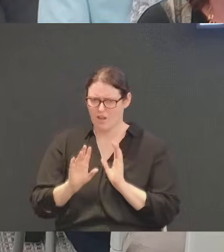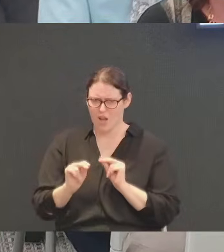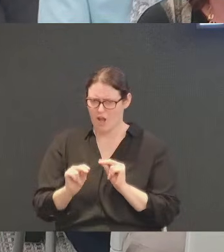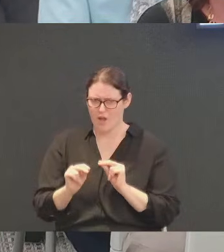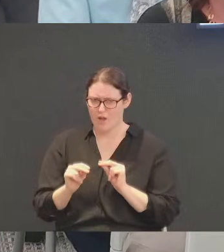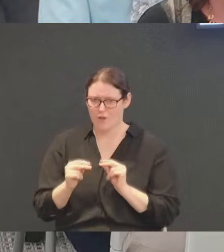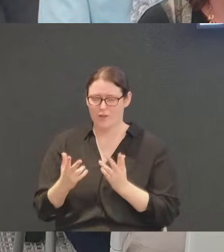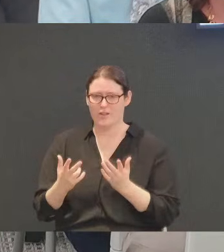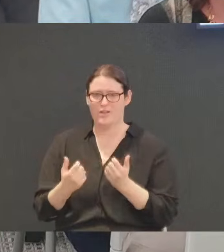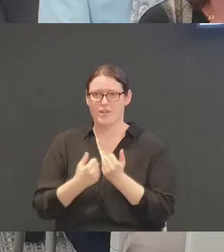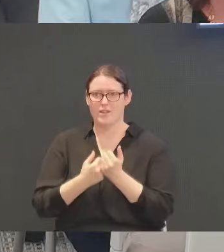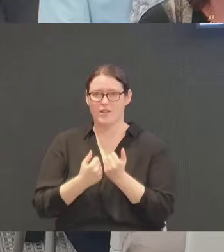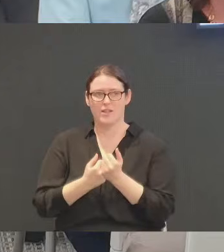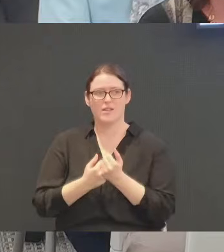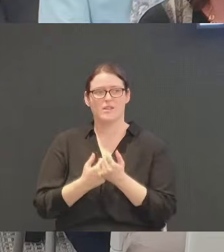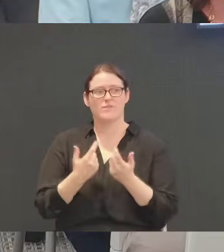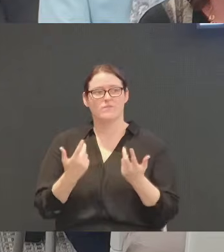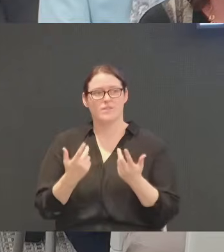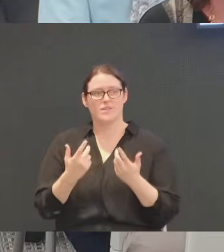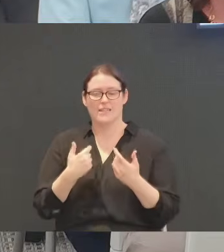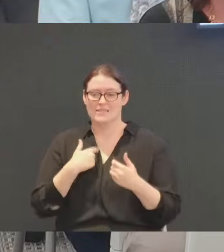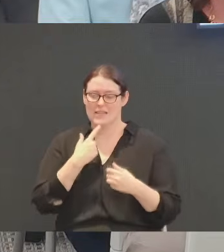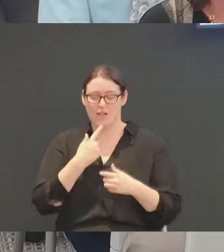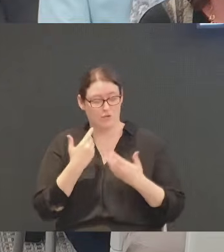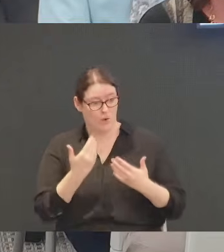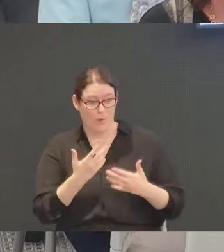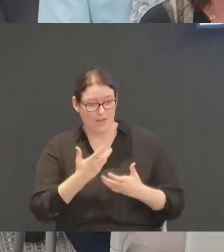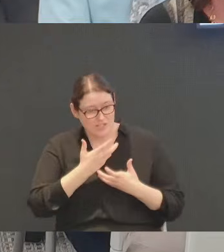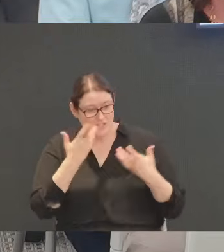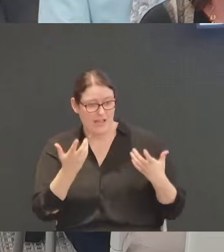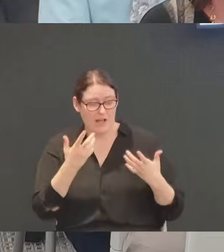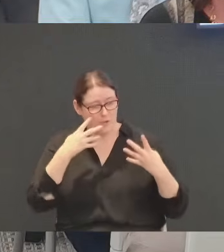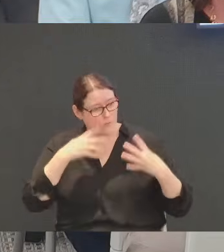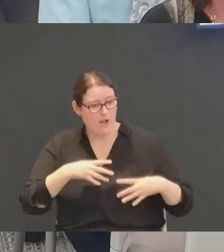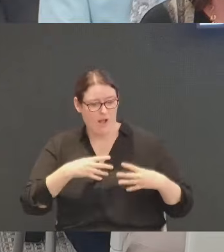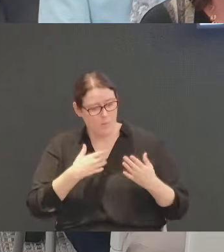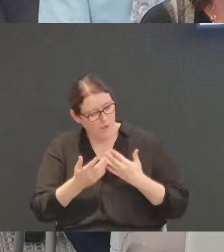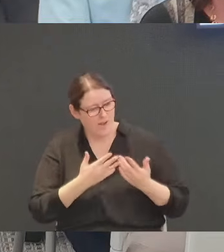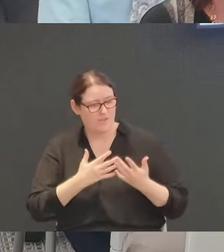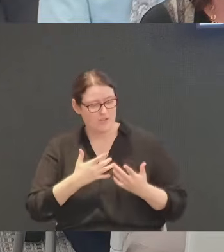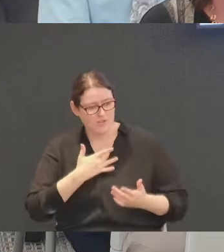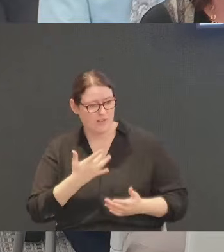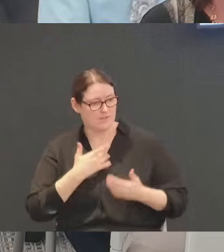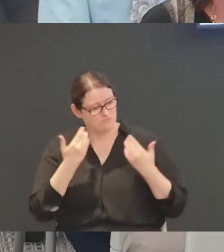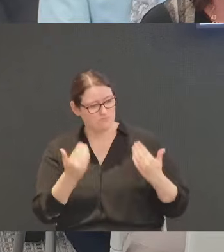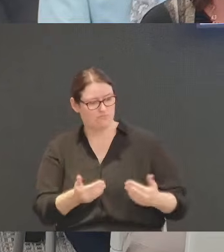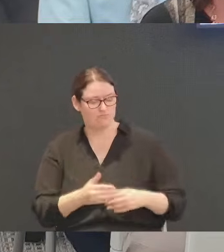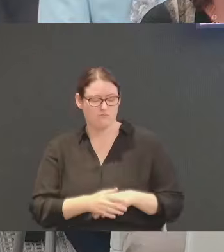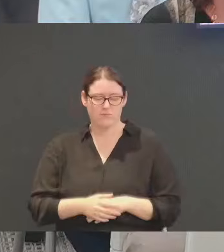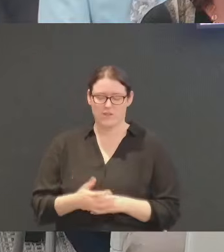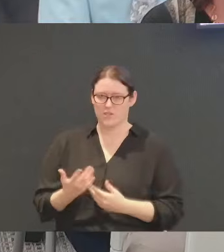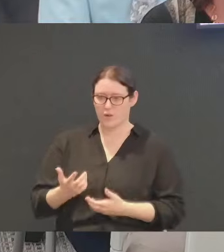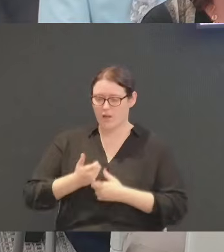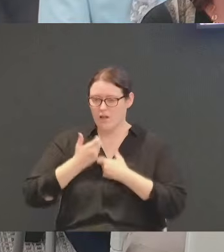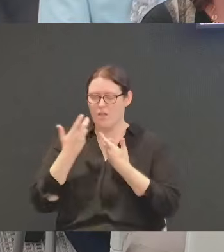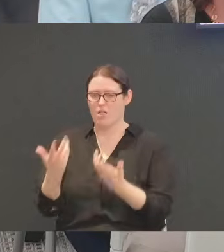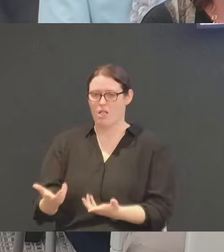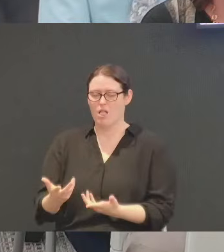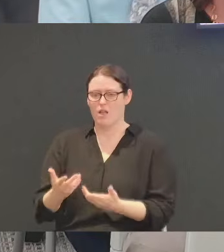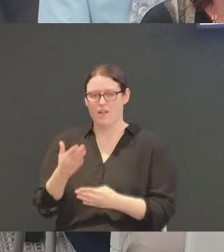scream they said I could yell and cry and have all my feelings And at the end of it, they never